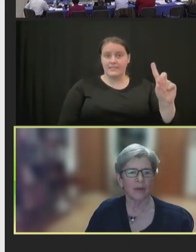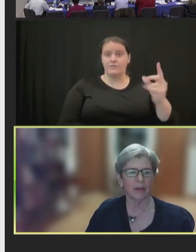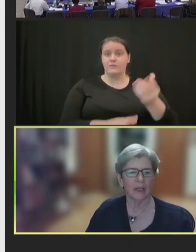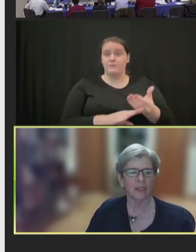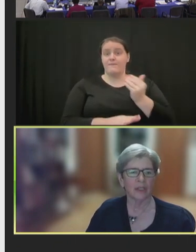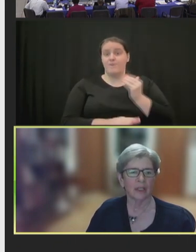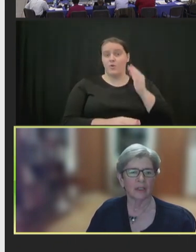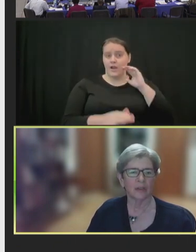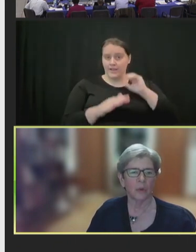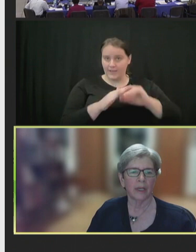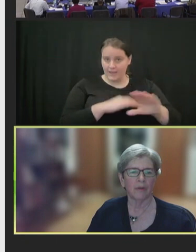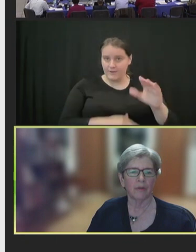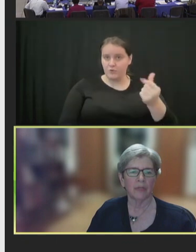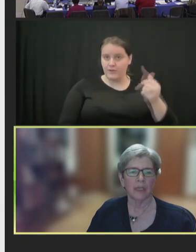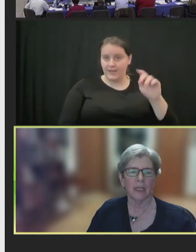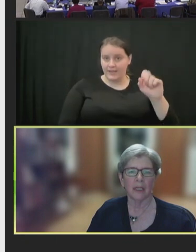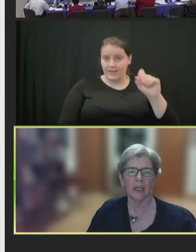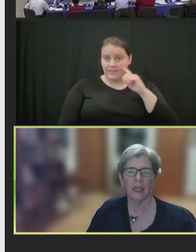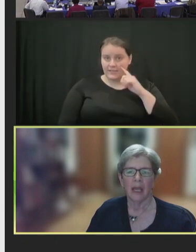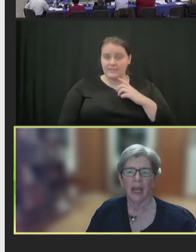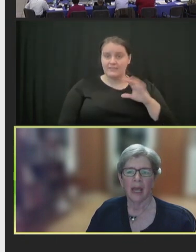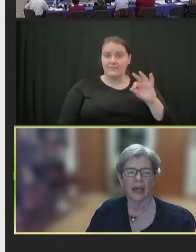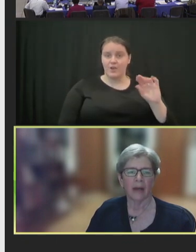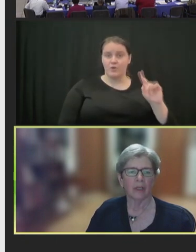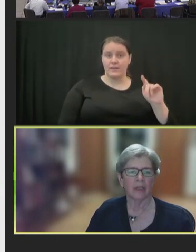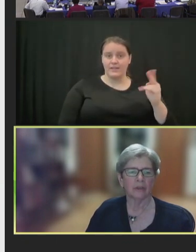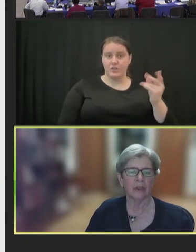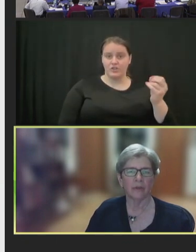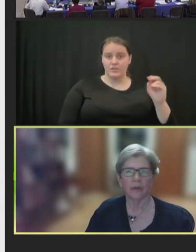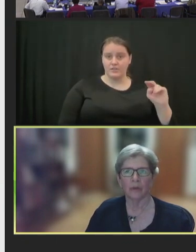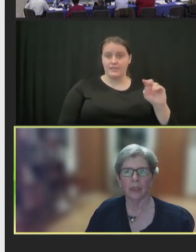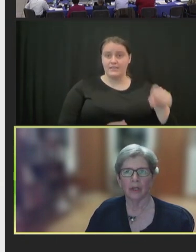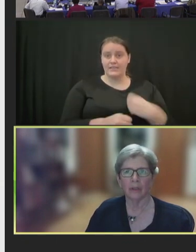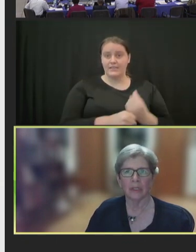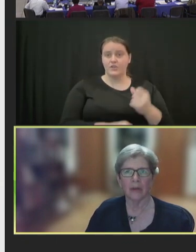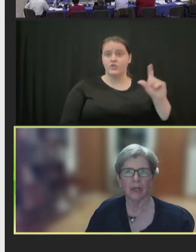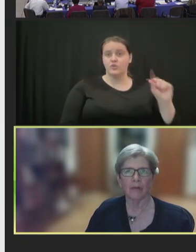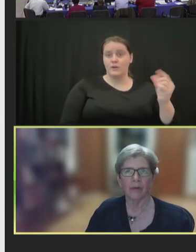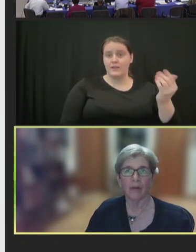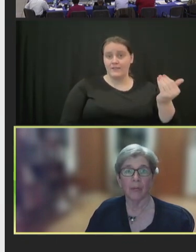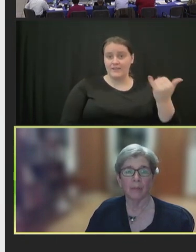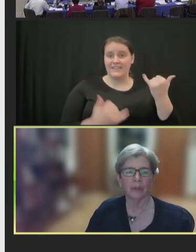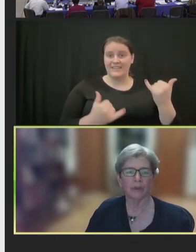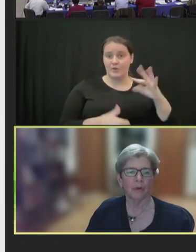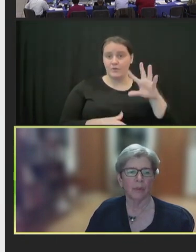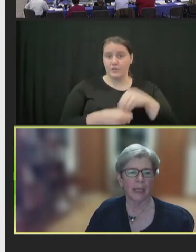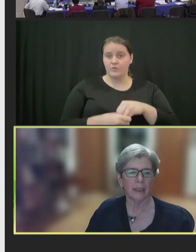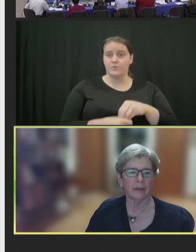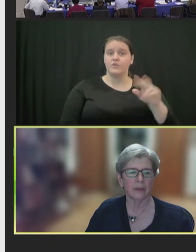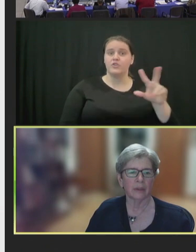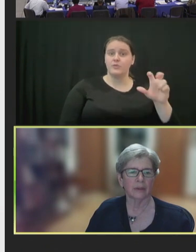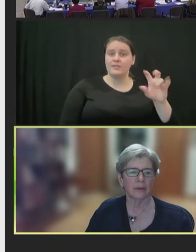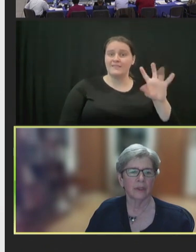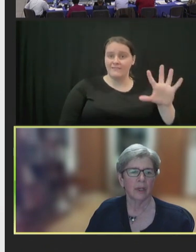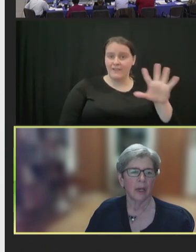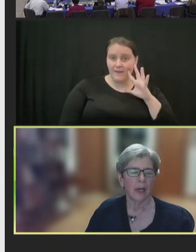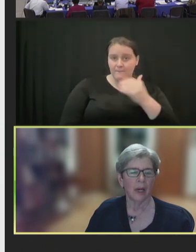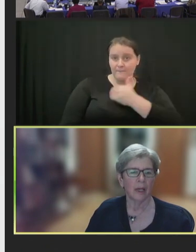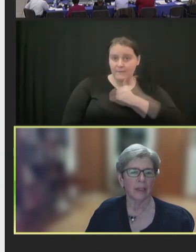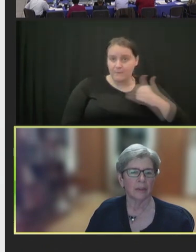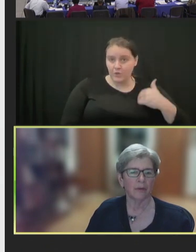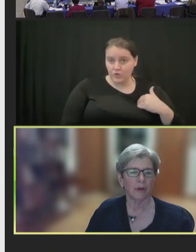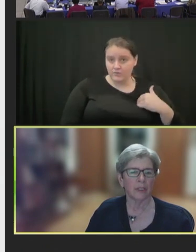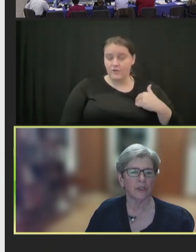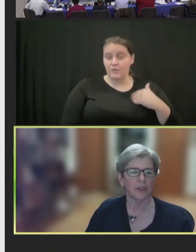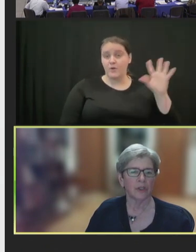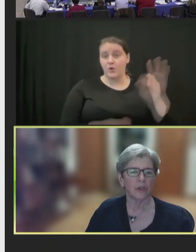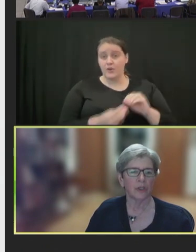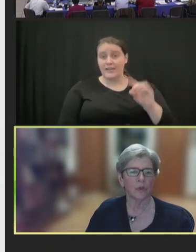Foundation in 2015. And it now includes over 375 members from 86 different institutions